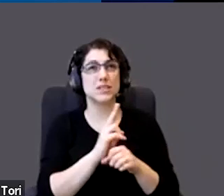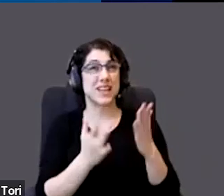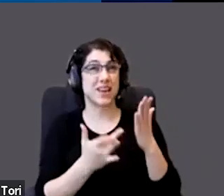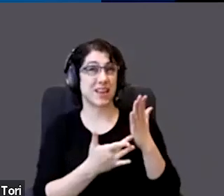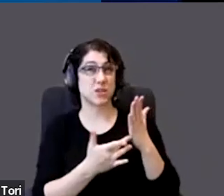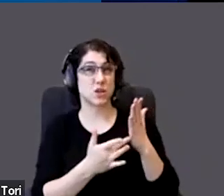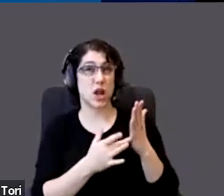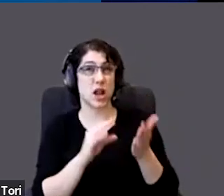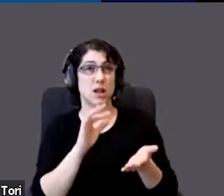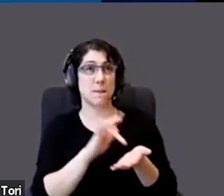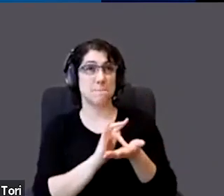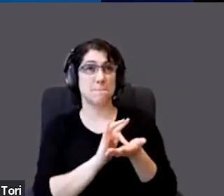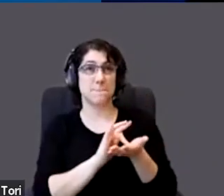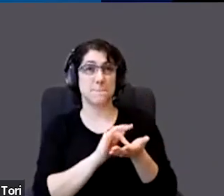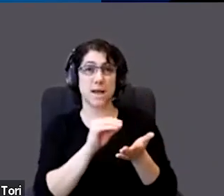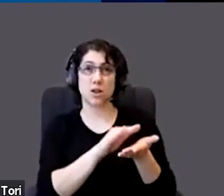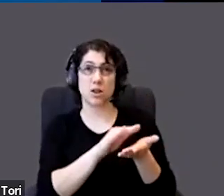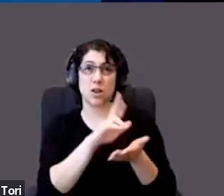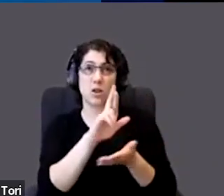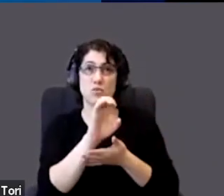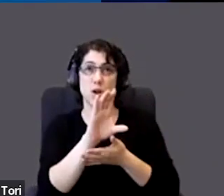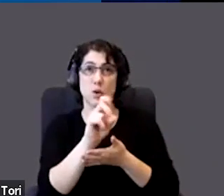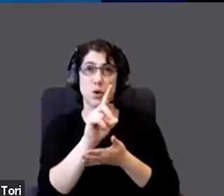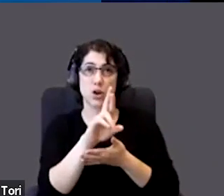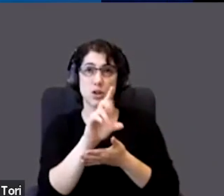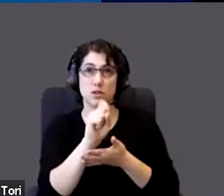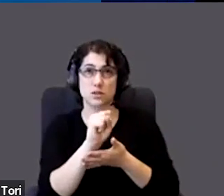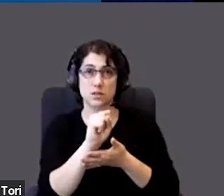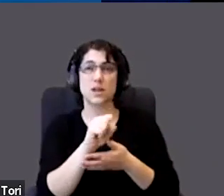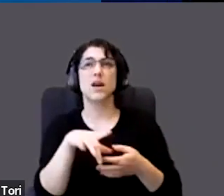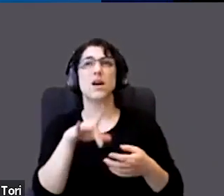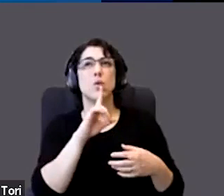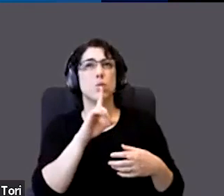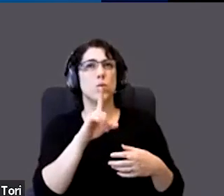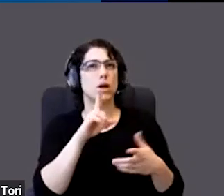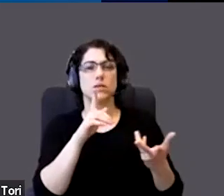which have become really a driving force in medicine and are a great source of data.